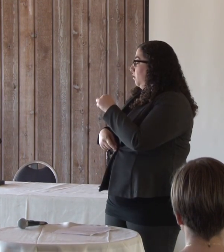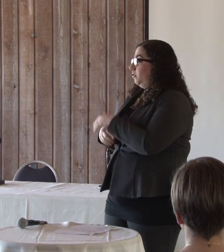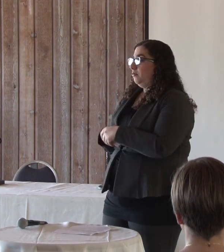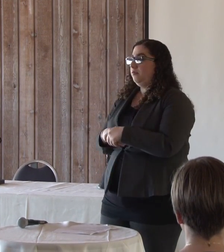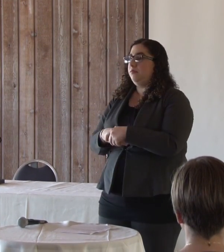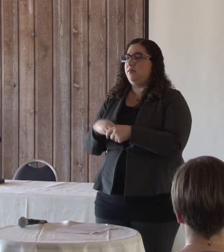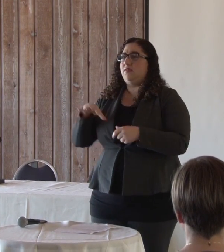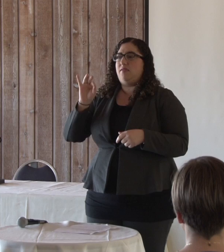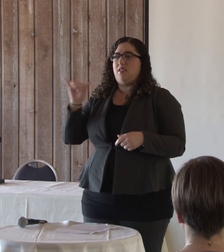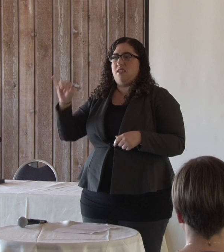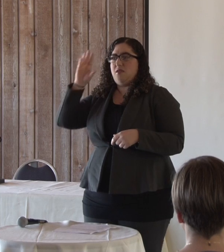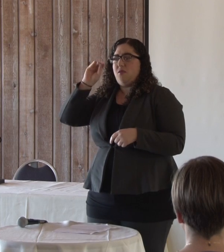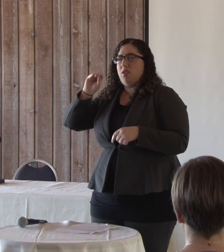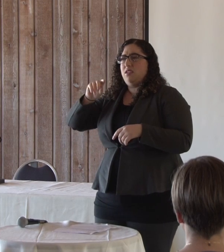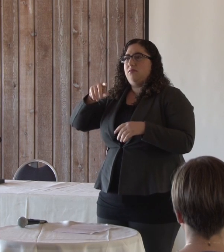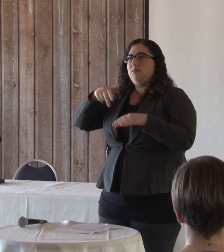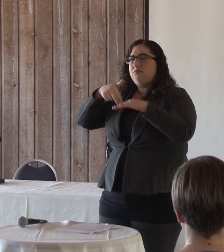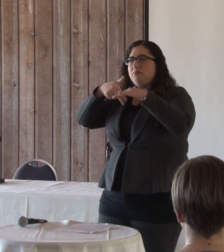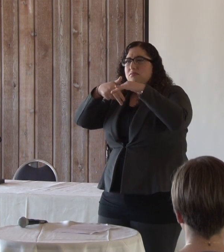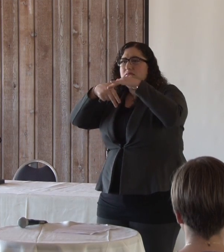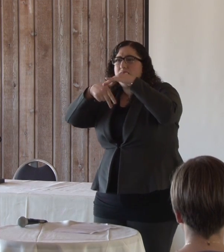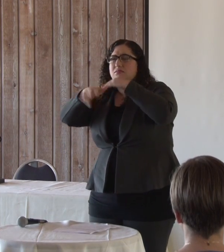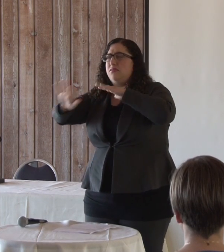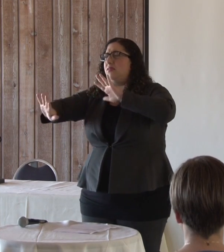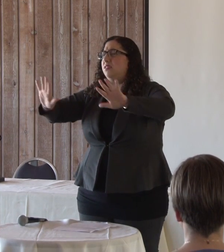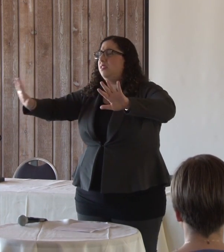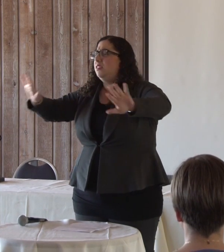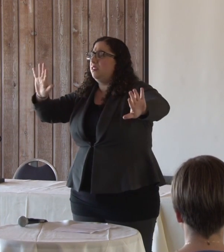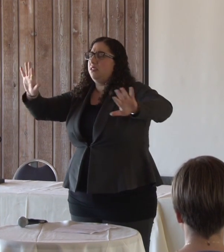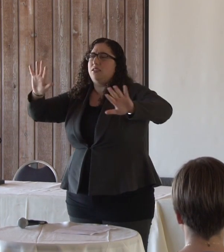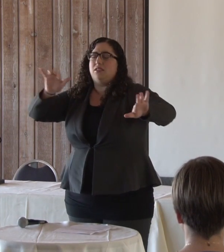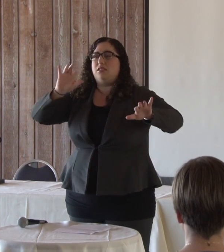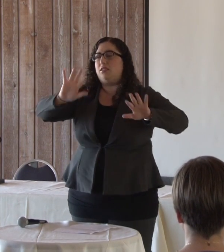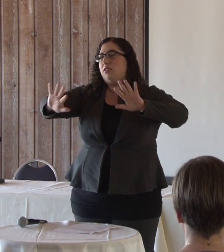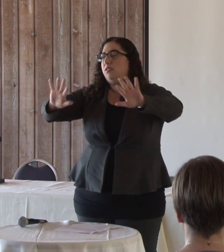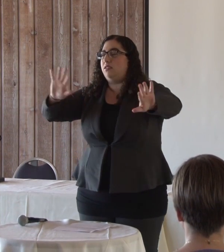But the little girl realizes the boy was alone. His family had been killed.